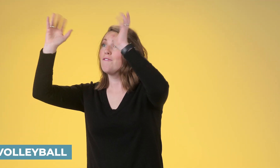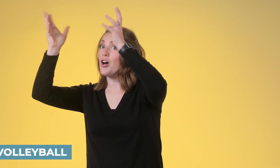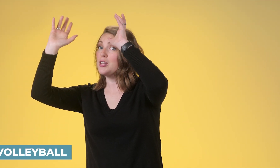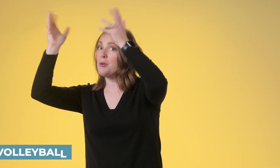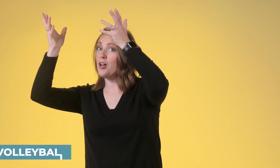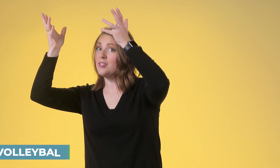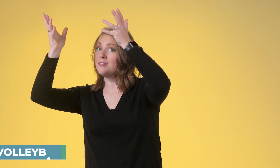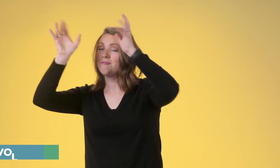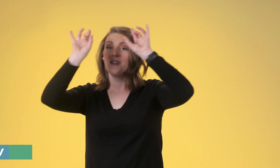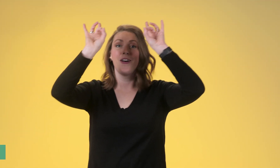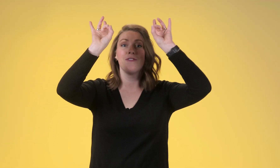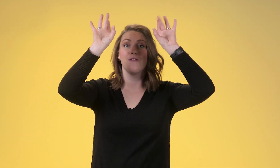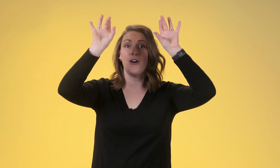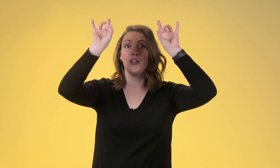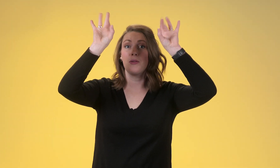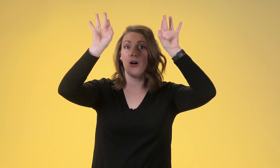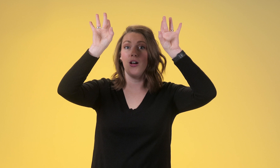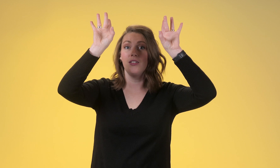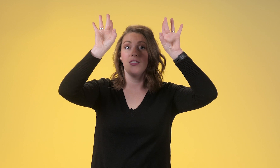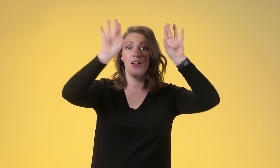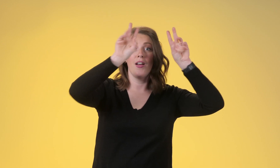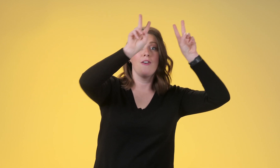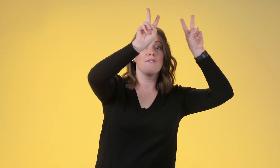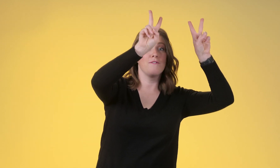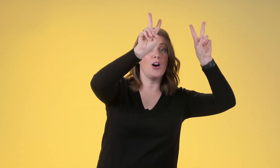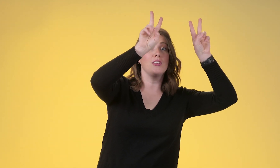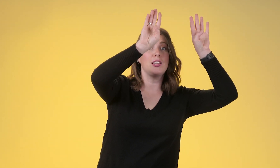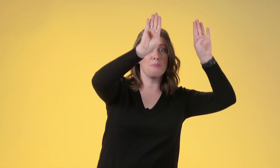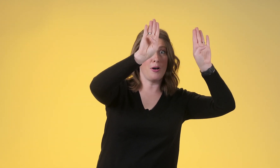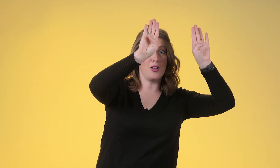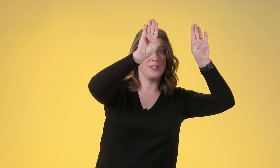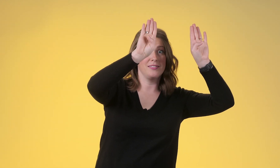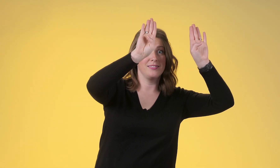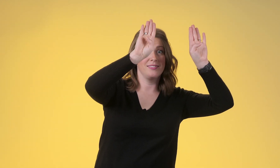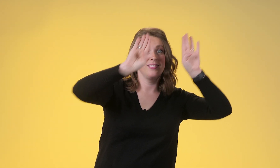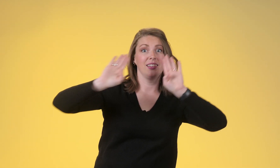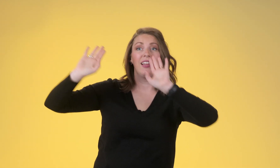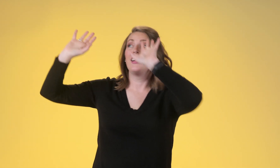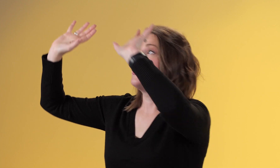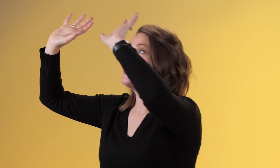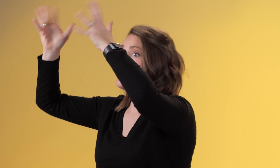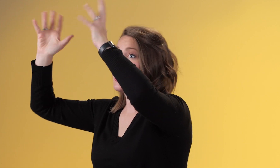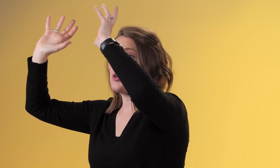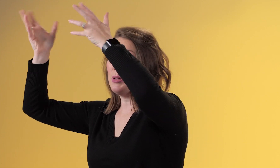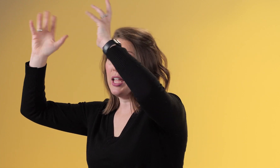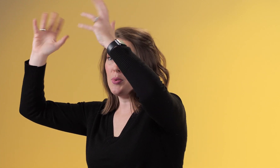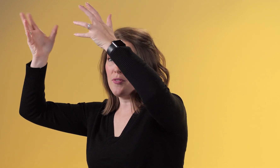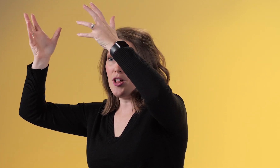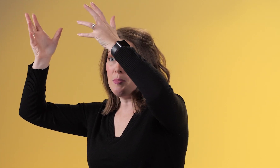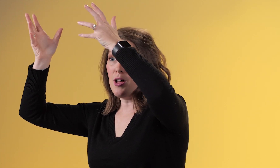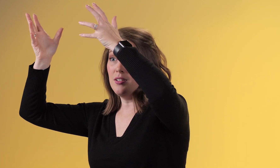VOLLEYBALL, VOLLEYBALL, VOLLEYBALL Just like you're playing with the volleyball,